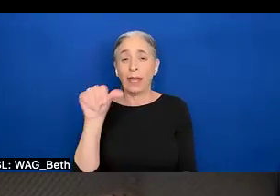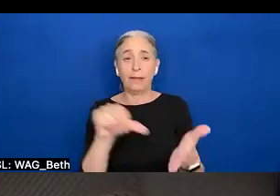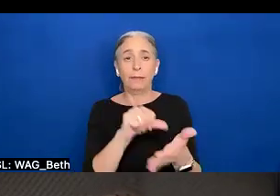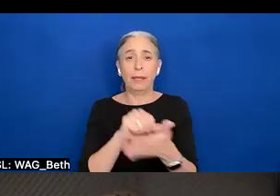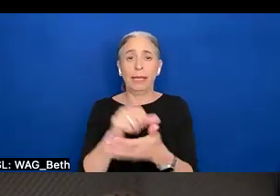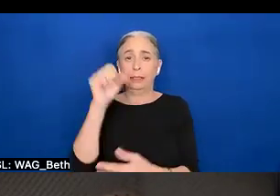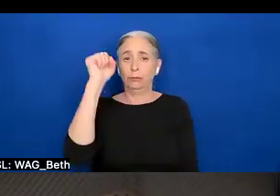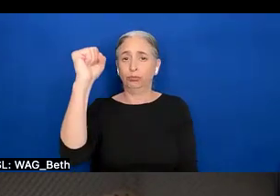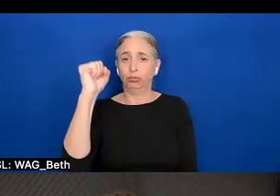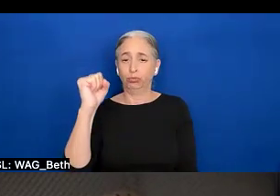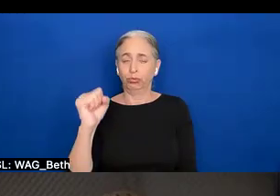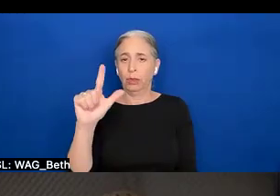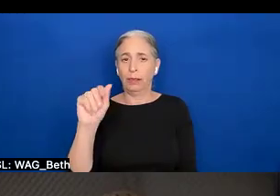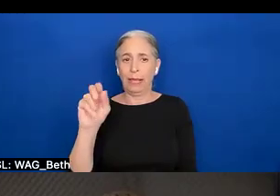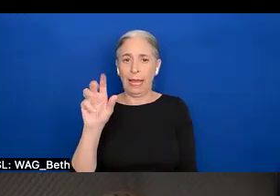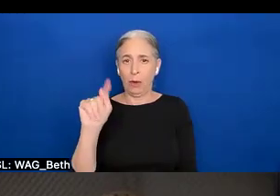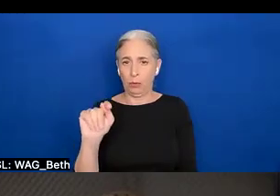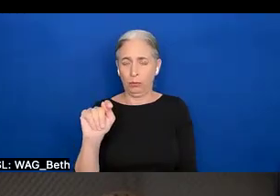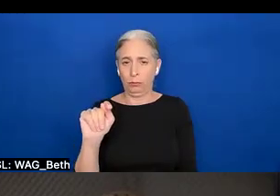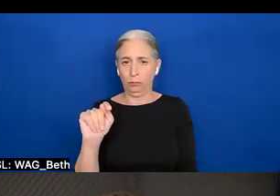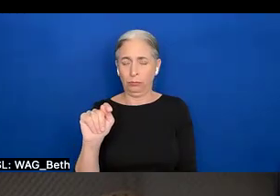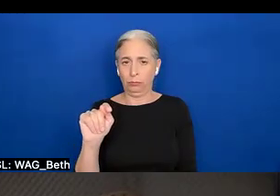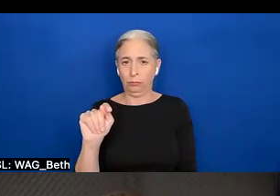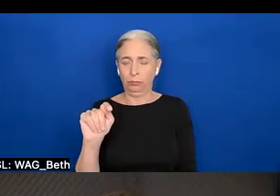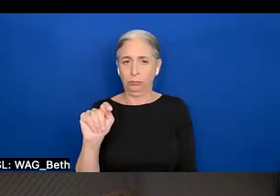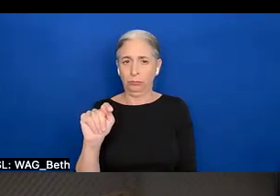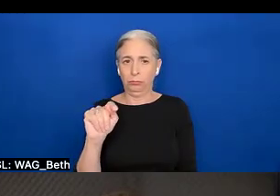tips. This is a five-page layout.